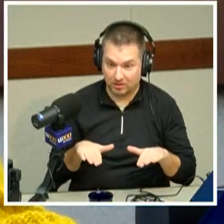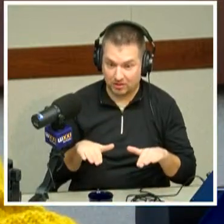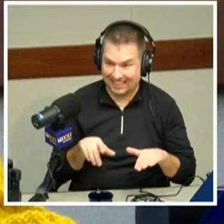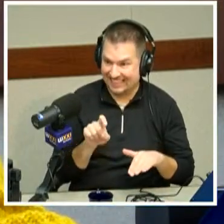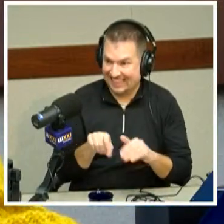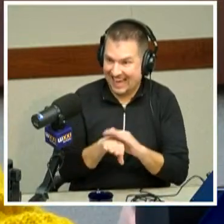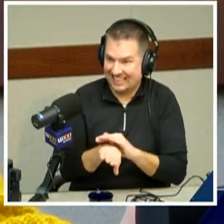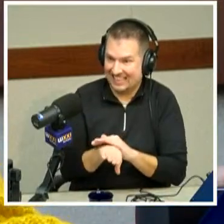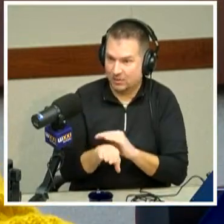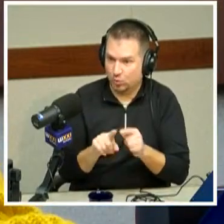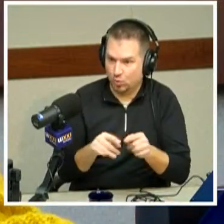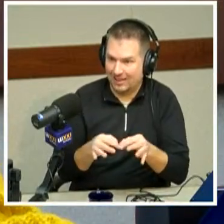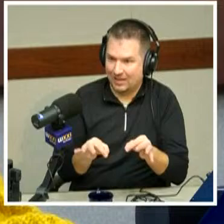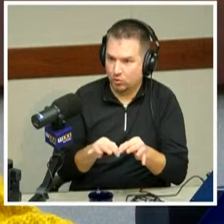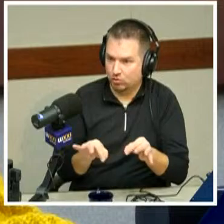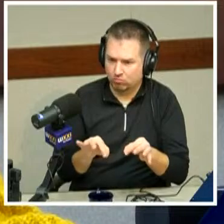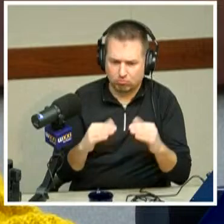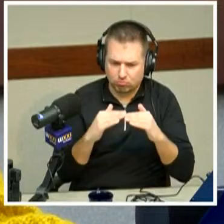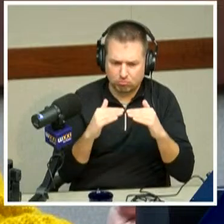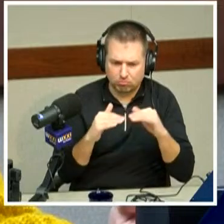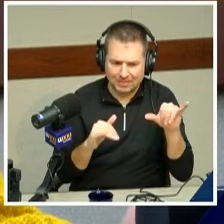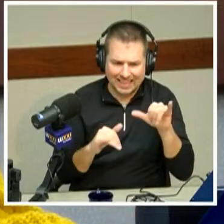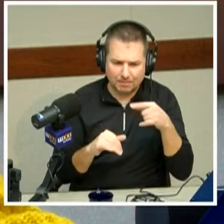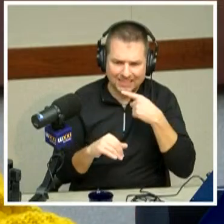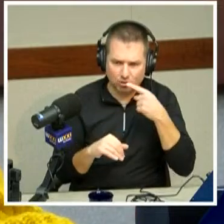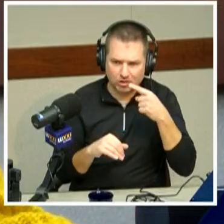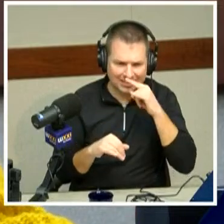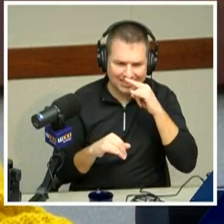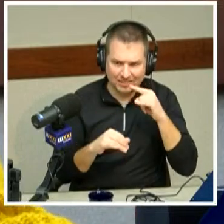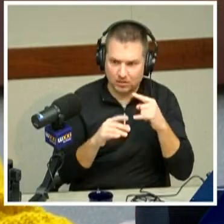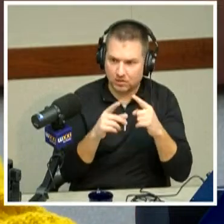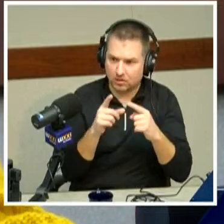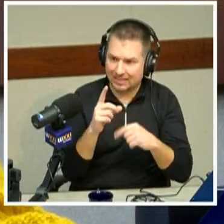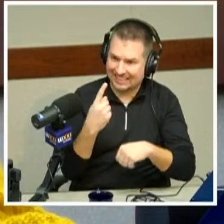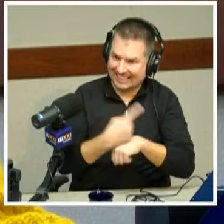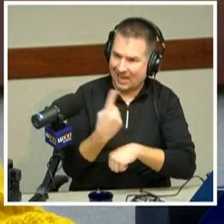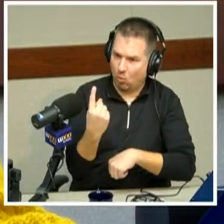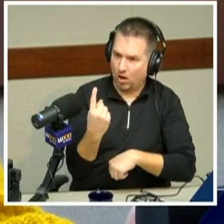access to language just as hearing children need from day one and for Deaf children that's